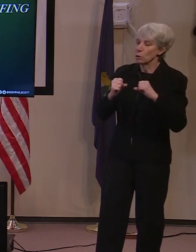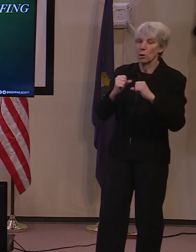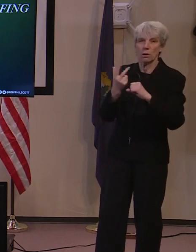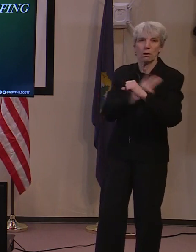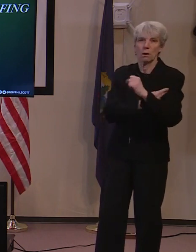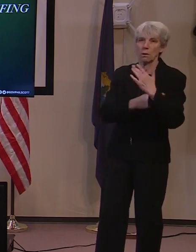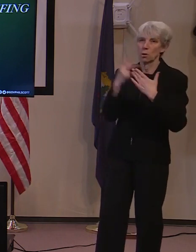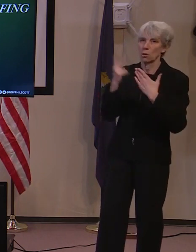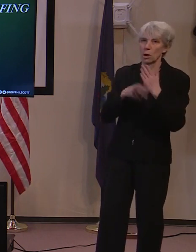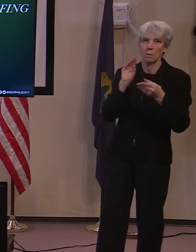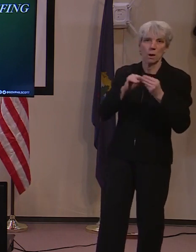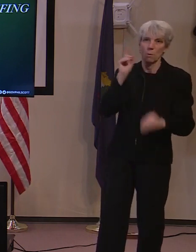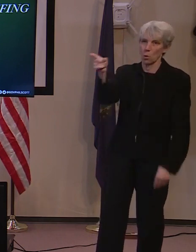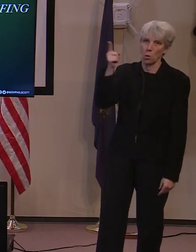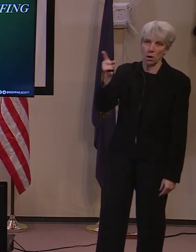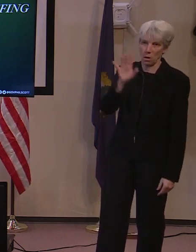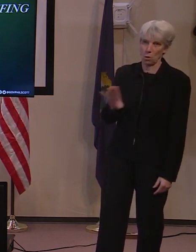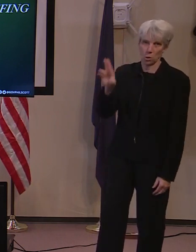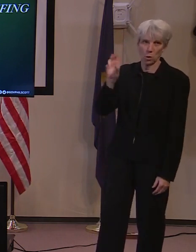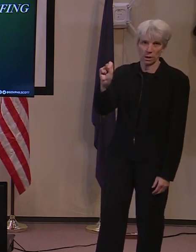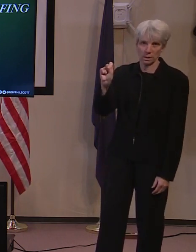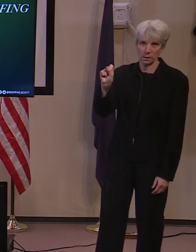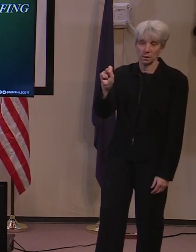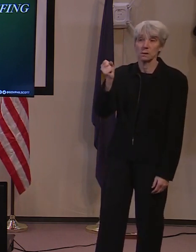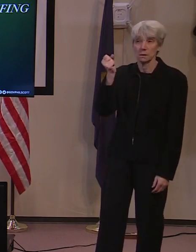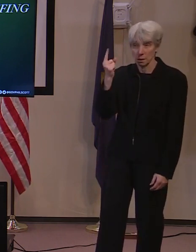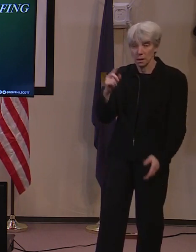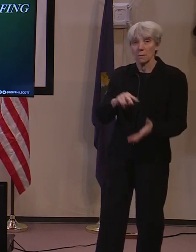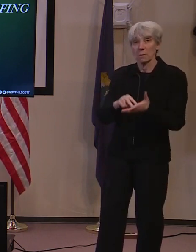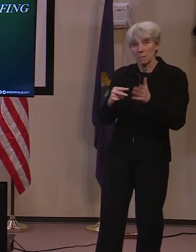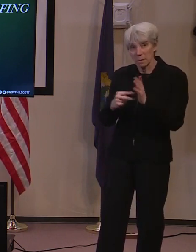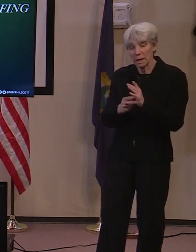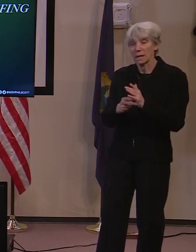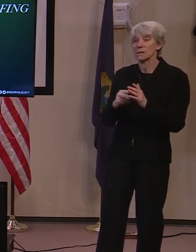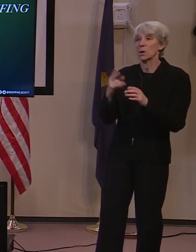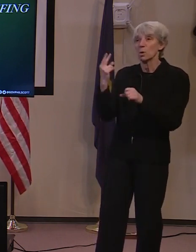nation. It combines the capabilities and resources of the state, the